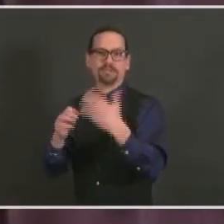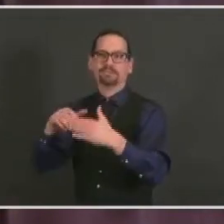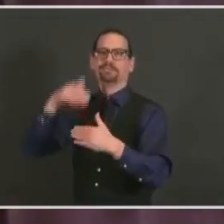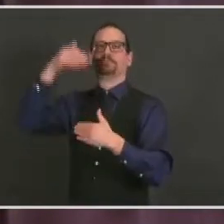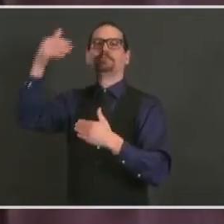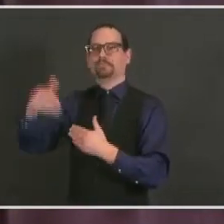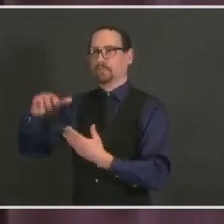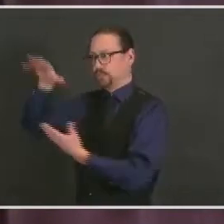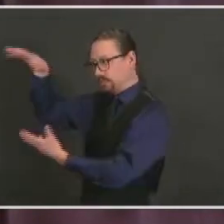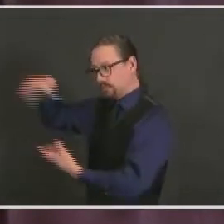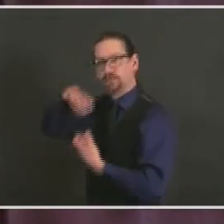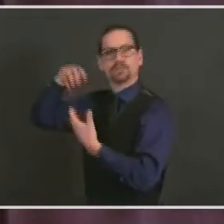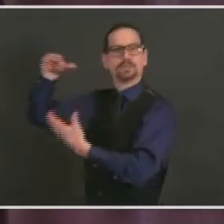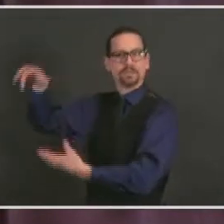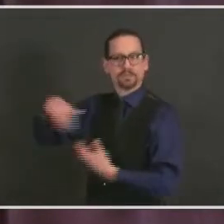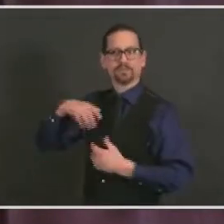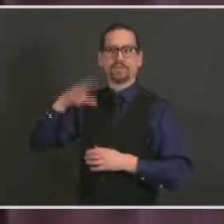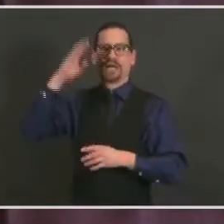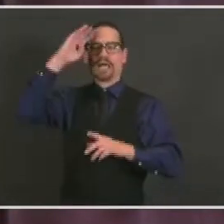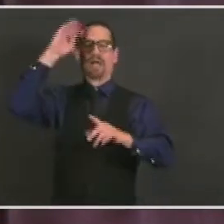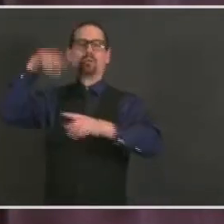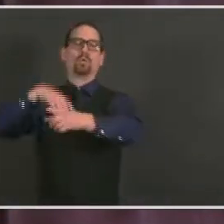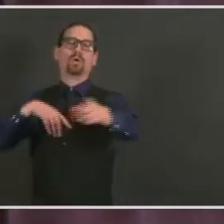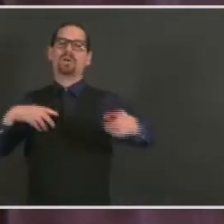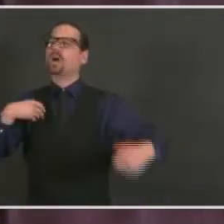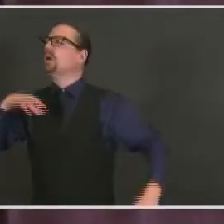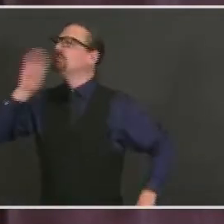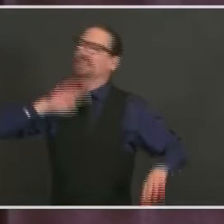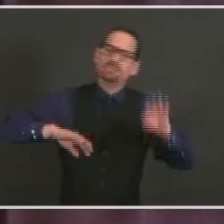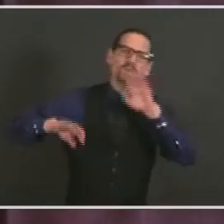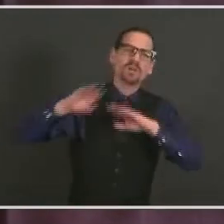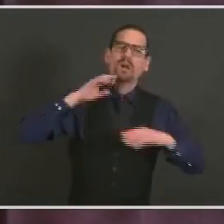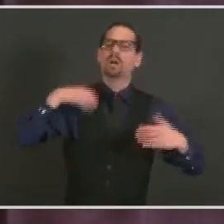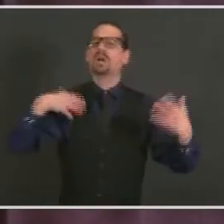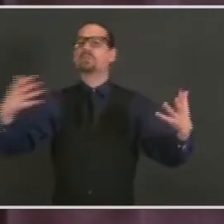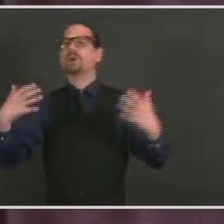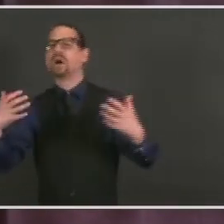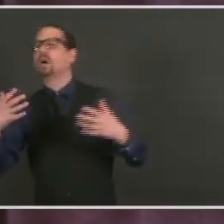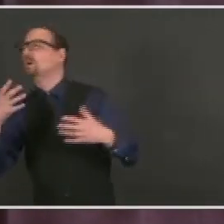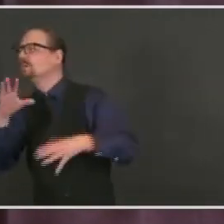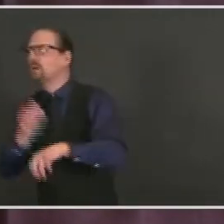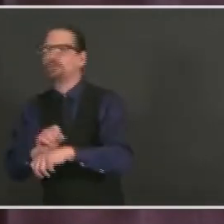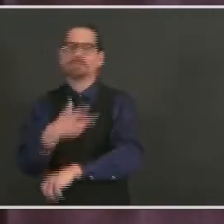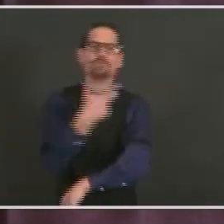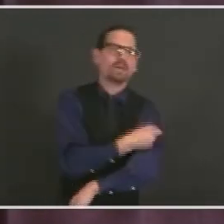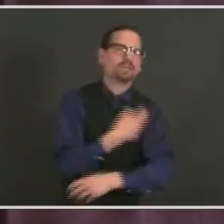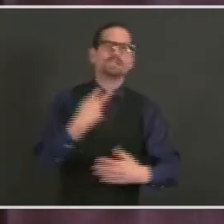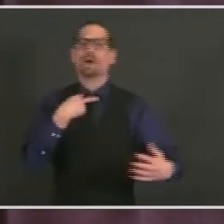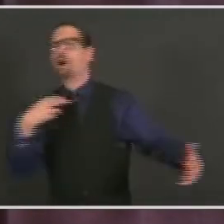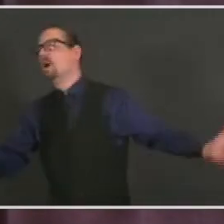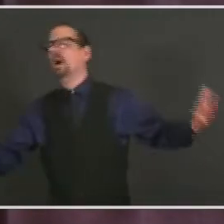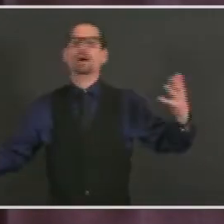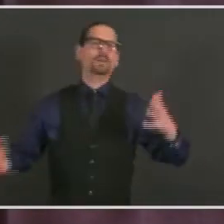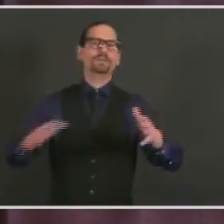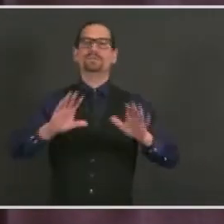SUPPLY RIGHT AT THIS TIME. WE UNDERSTAND THAT PEOPLE ARE FRUSTRATED BY THAT WE ARE FRUSTRATED TO. WE WISH MORE